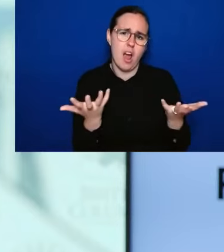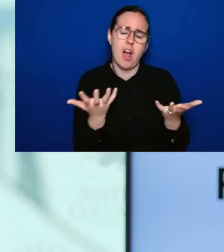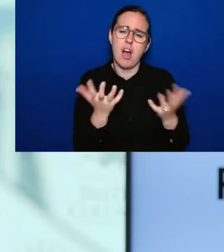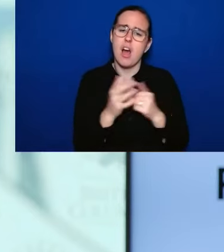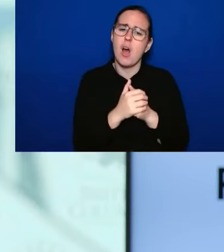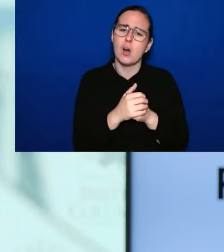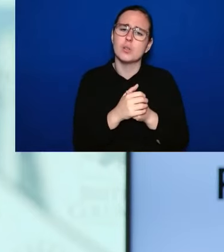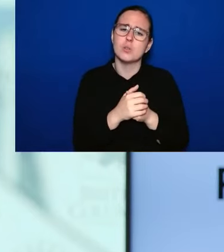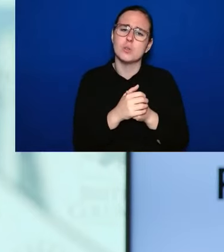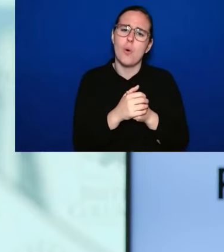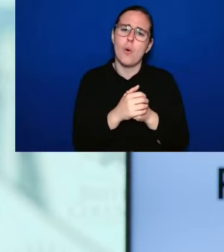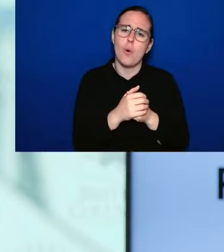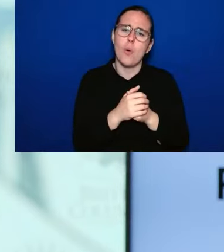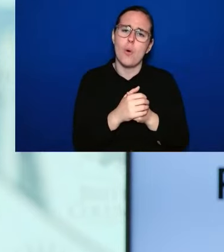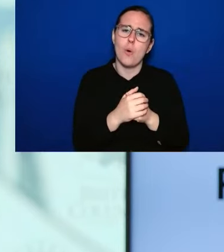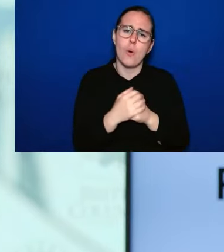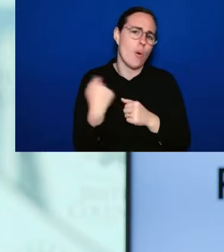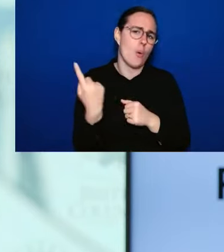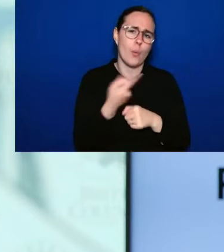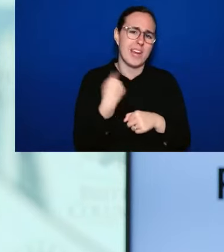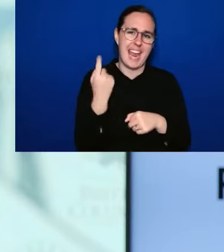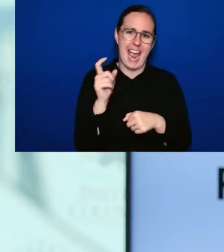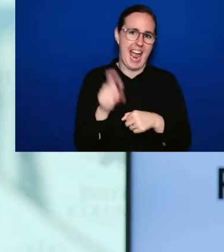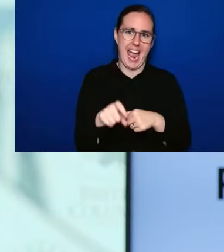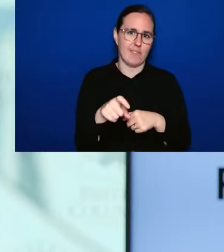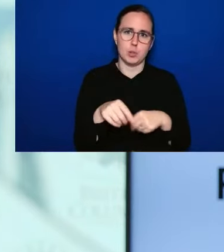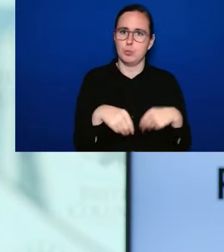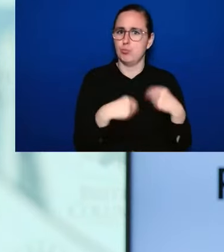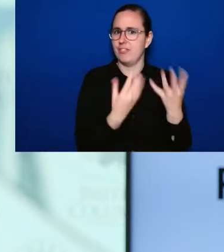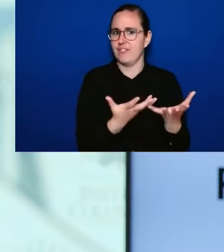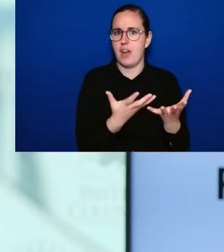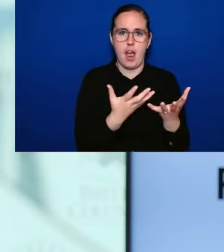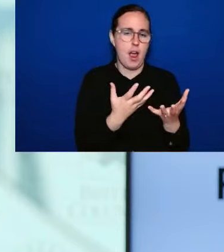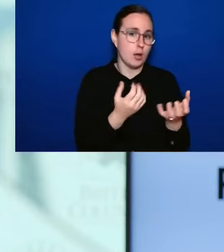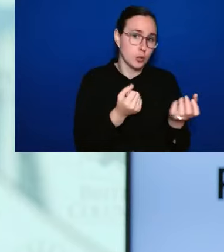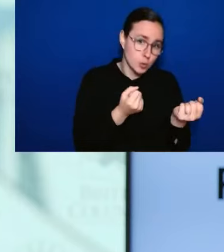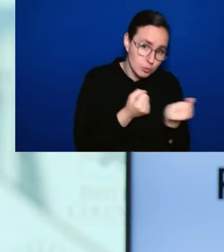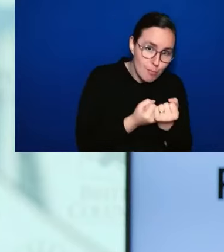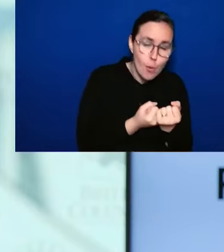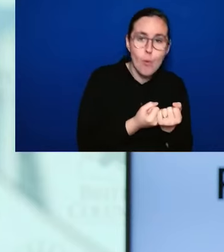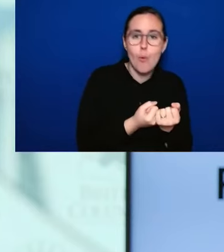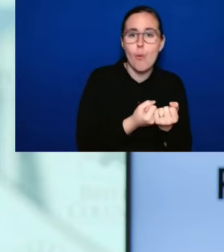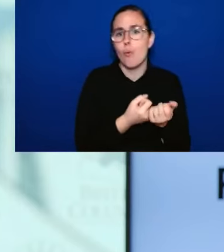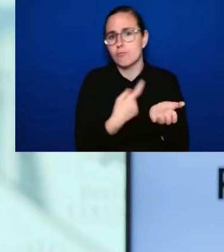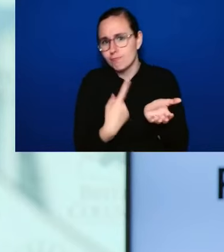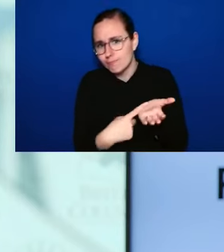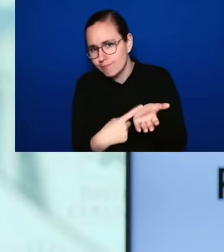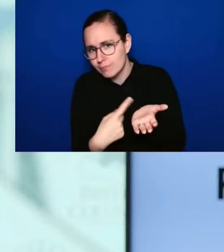support and direction of cancer and so I don't think when you're